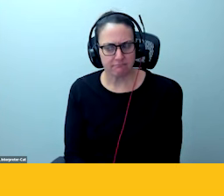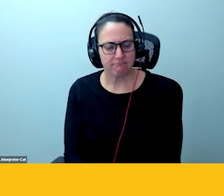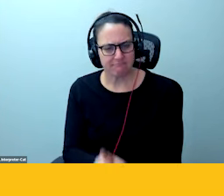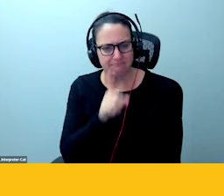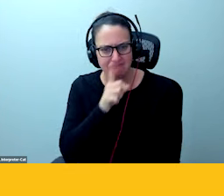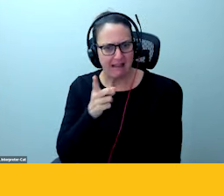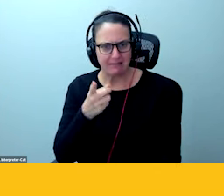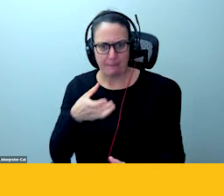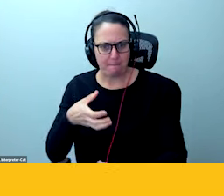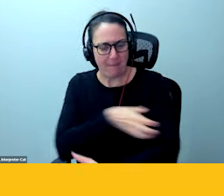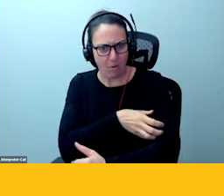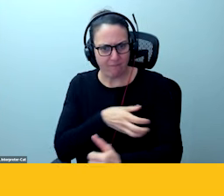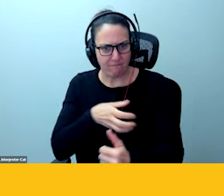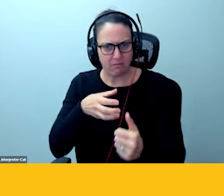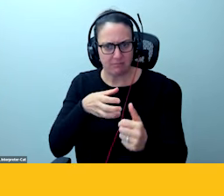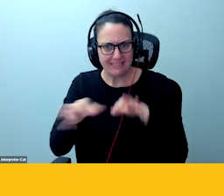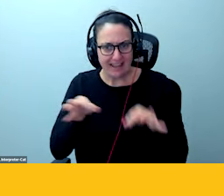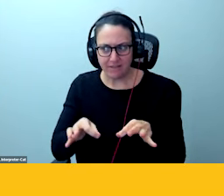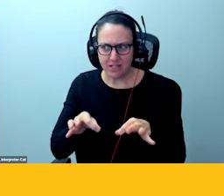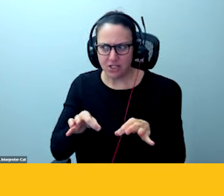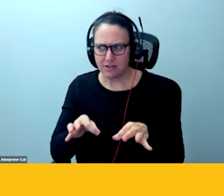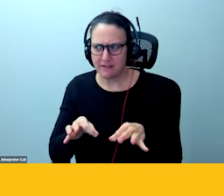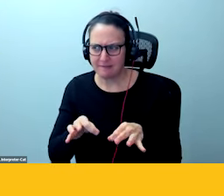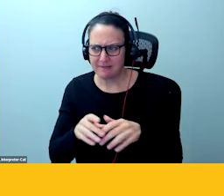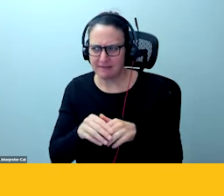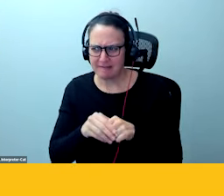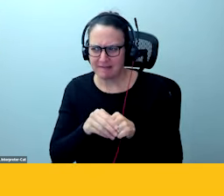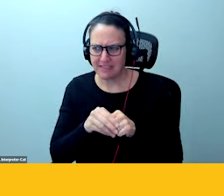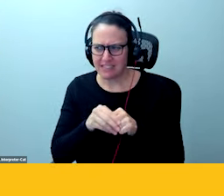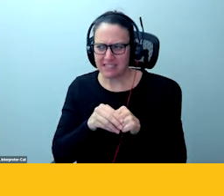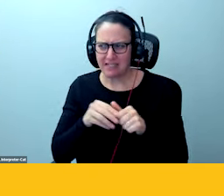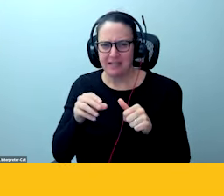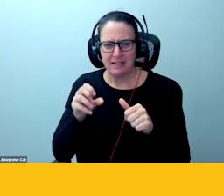of accessibility as you'll hear the word a lot between today and tomorrow,